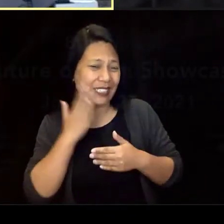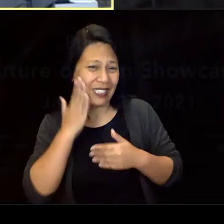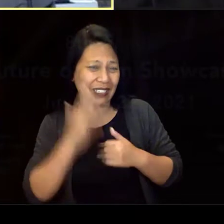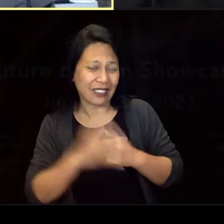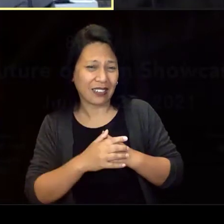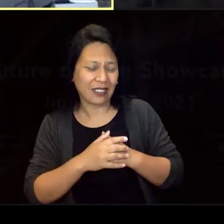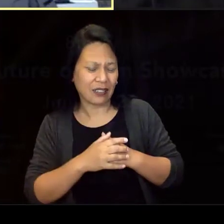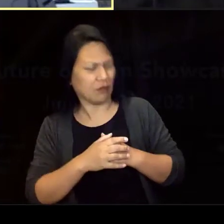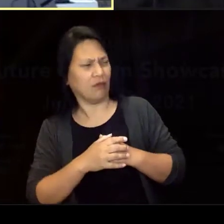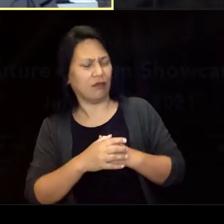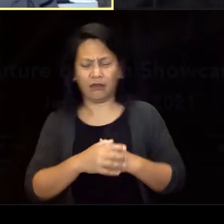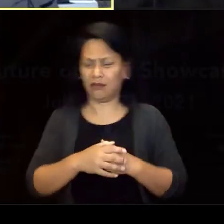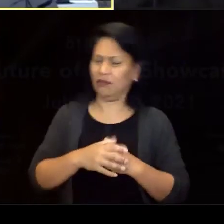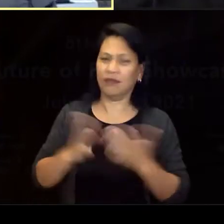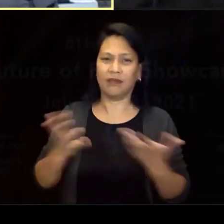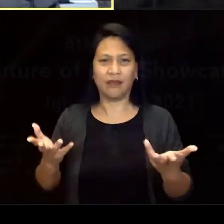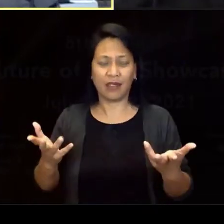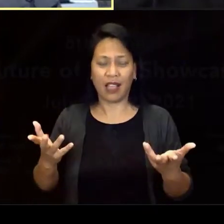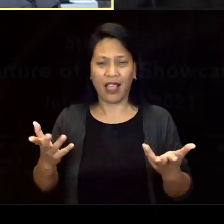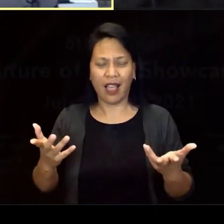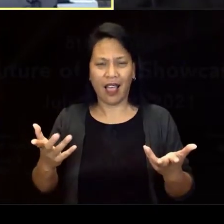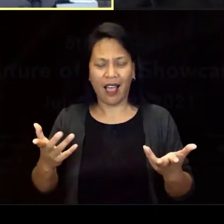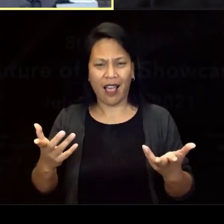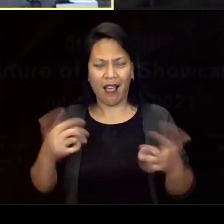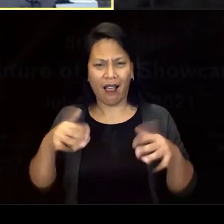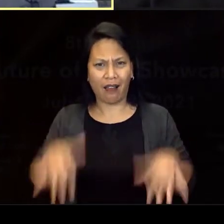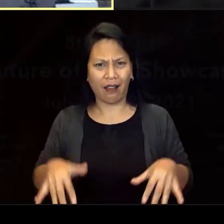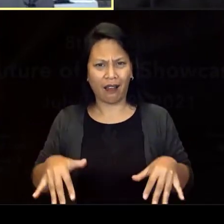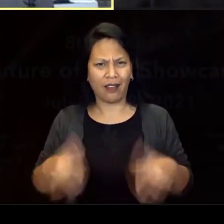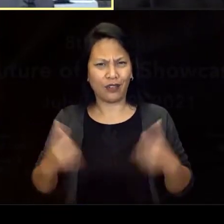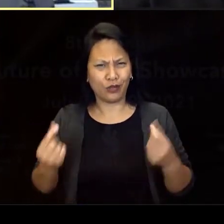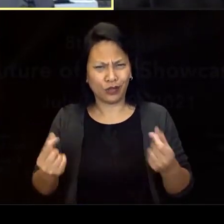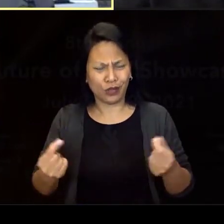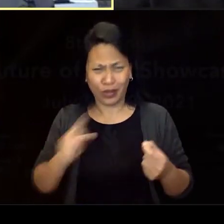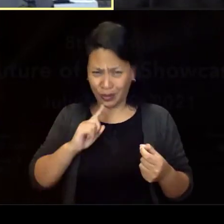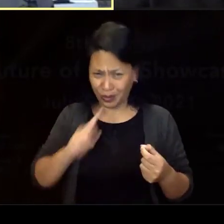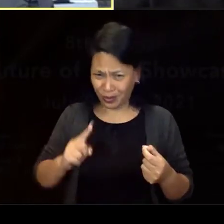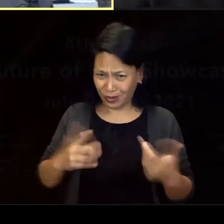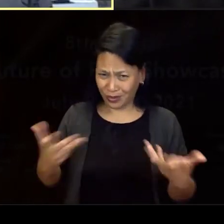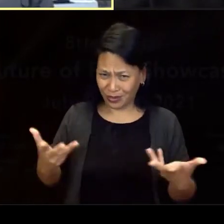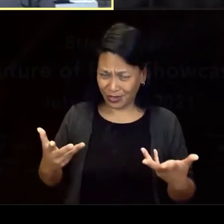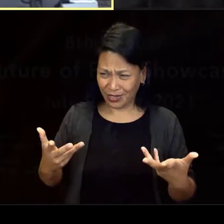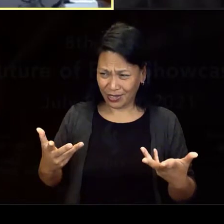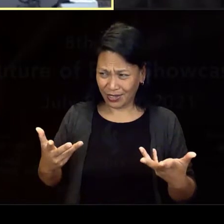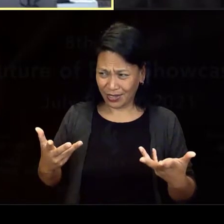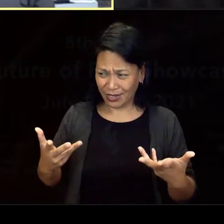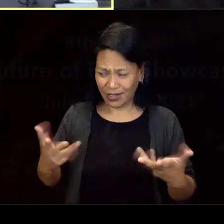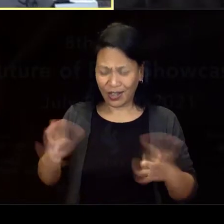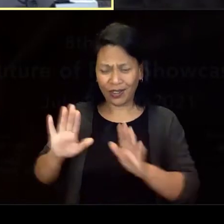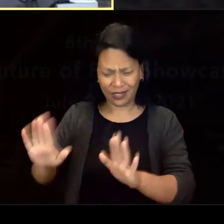And I was like, I just like froze in the second. I was like, Cool. I'm going to do his makeup.